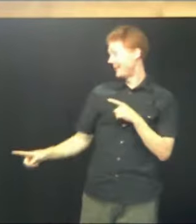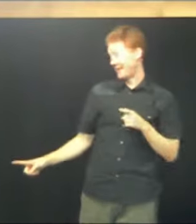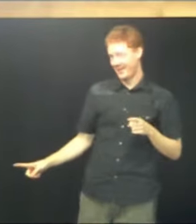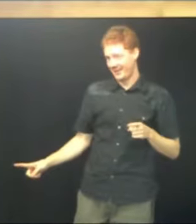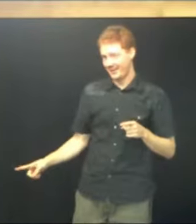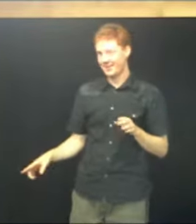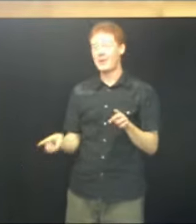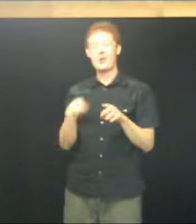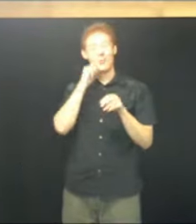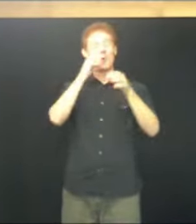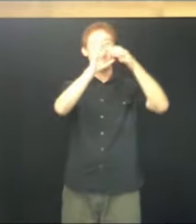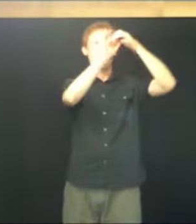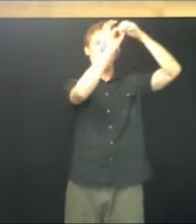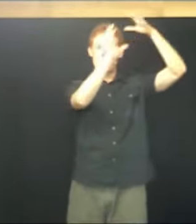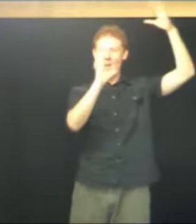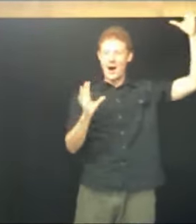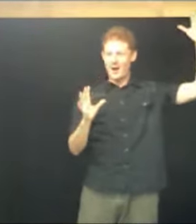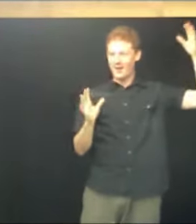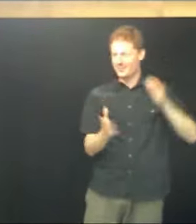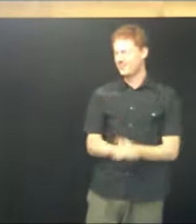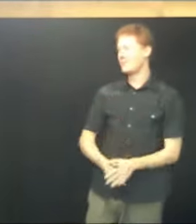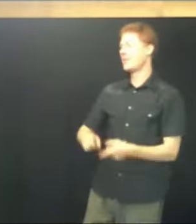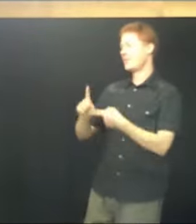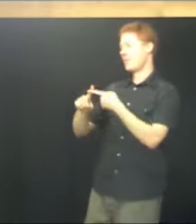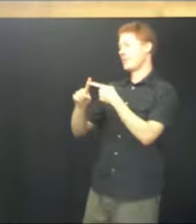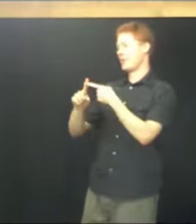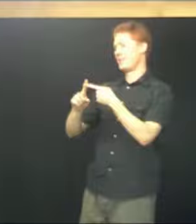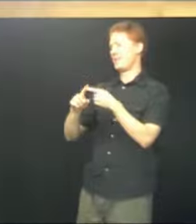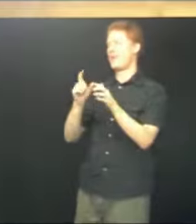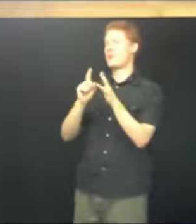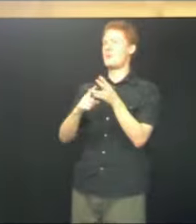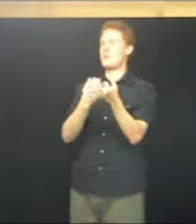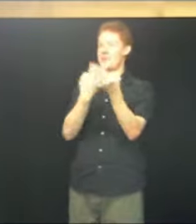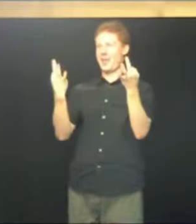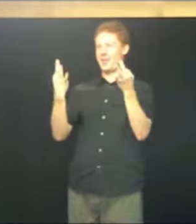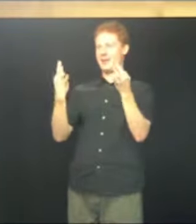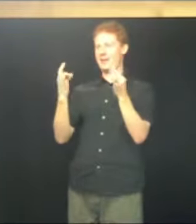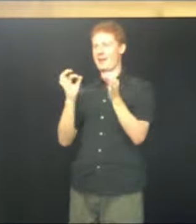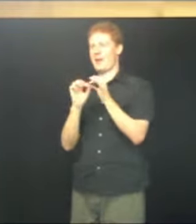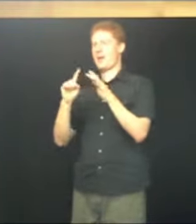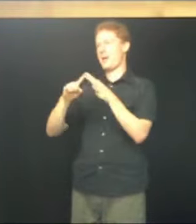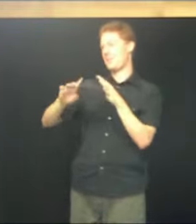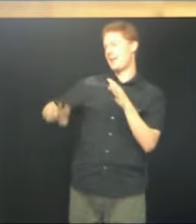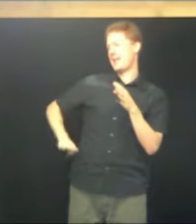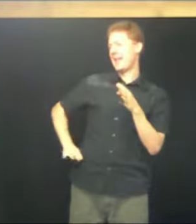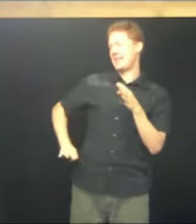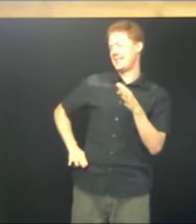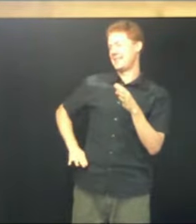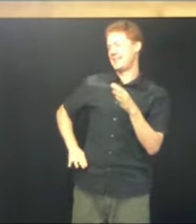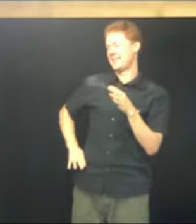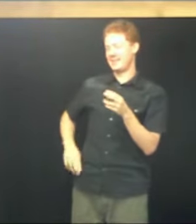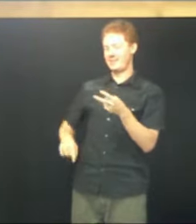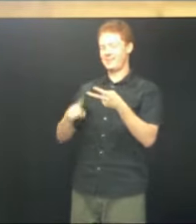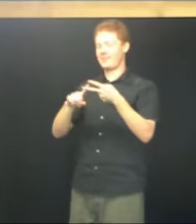and it will happen very quickly Your relationship with God will be finished before you know it so my first point, is to do nothing be lazy